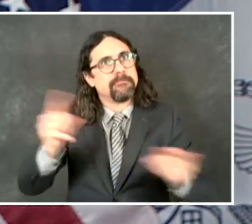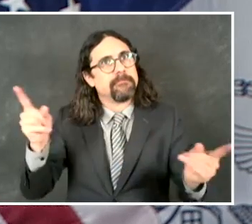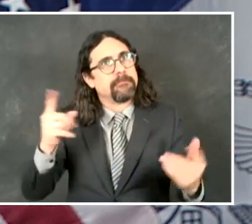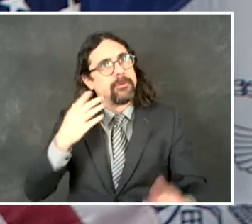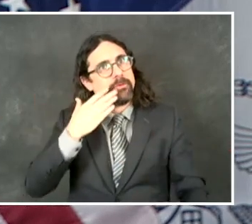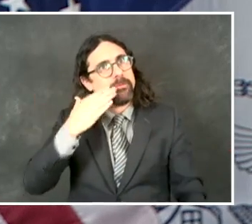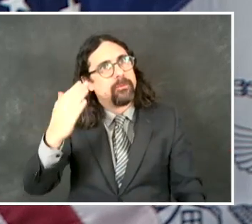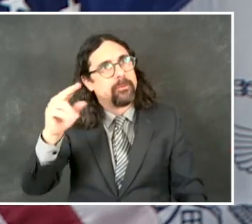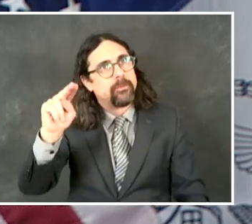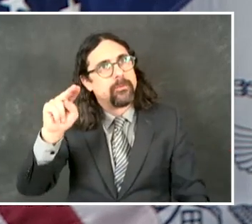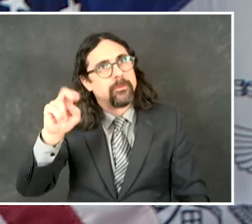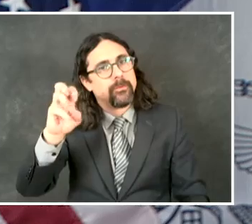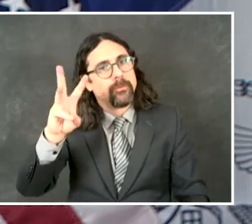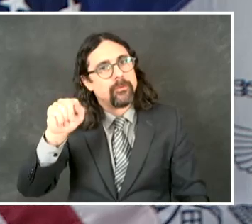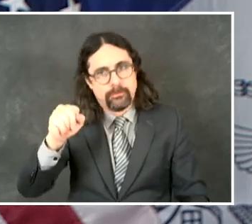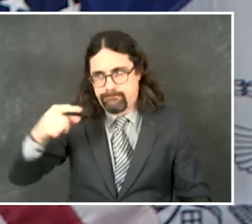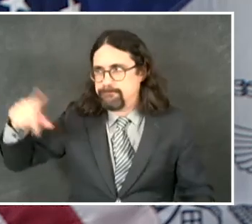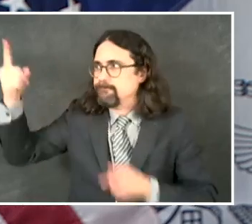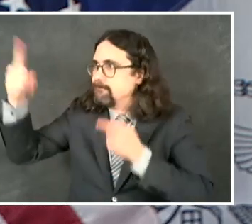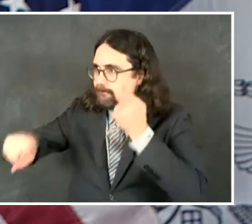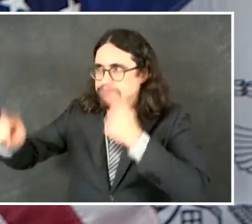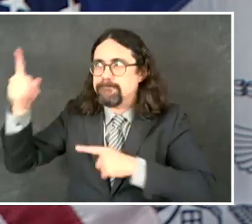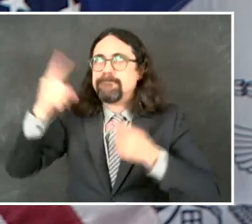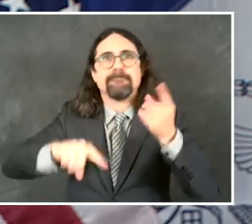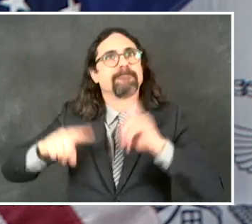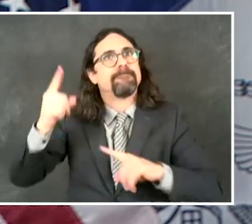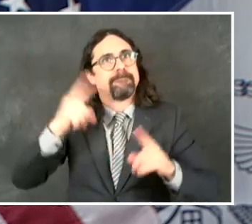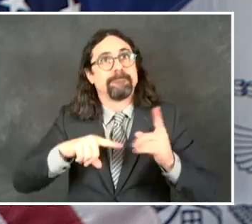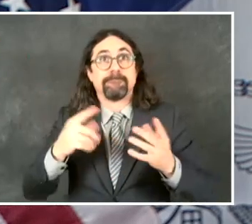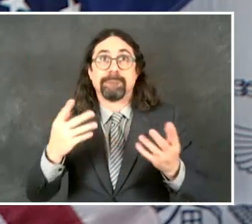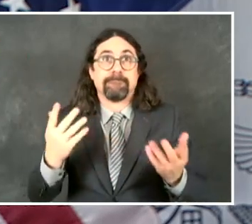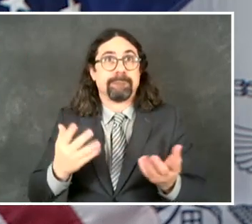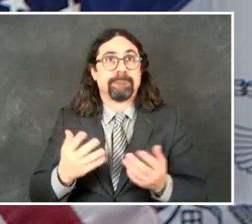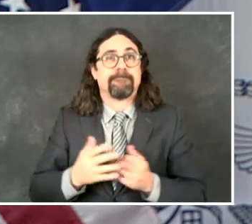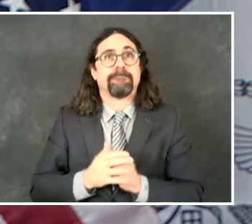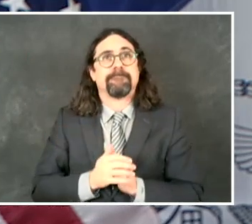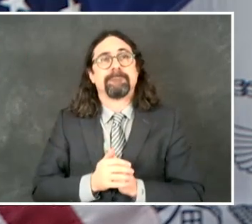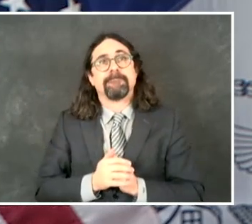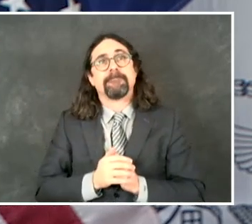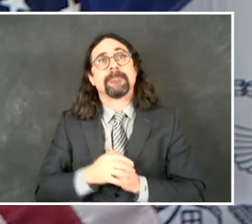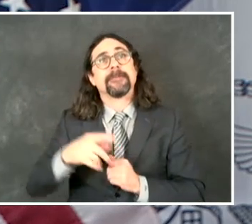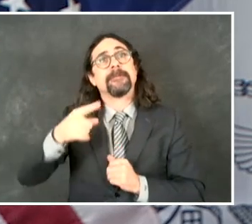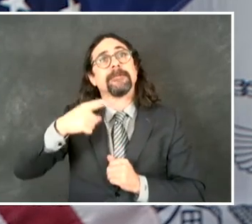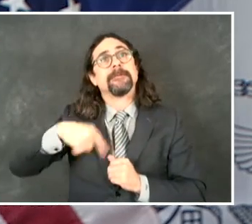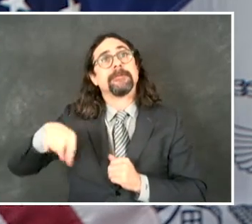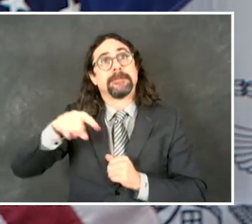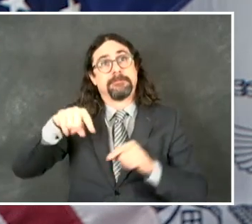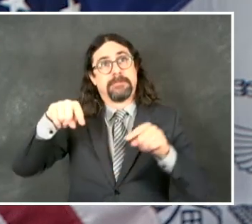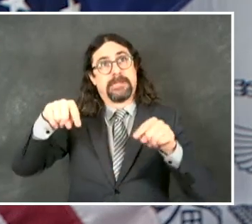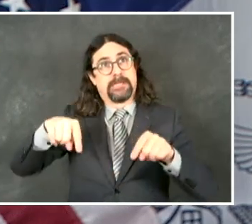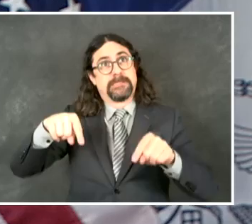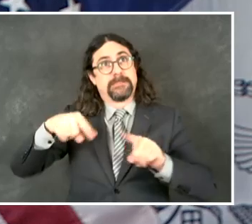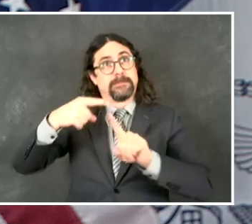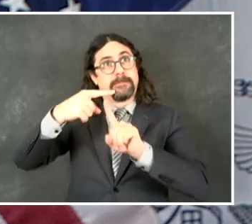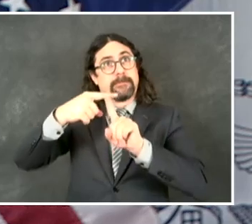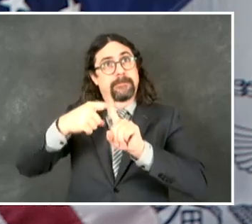REACHED THE AGREEMENT WITH SPEAKER JOHNSON AND THE CITY COUNCIL AND OVER